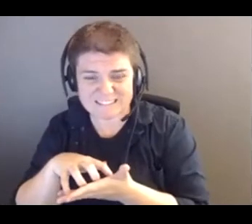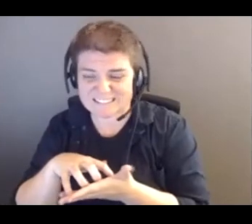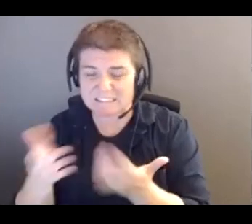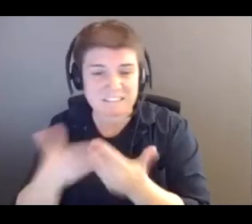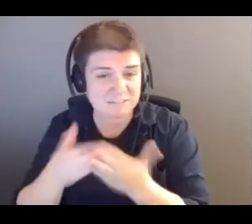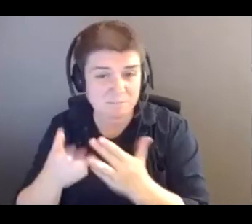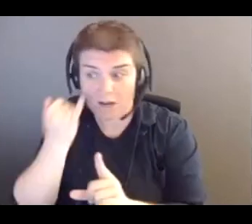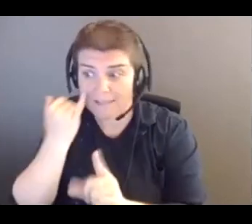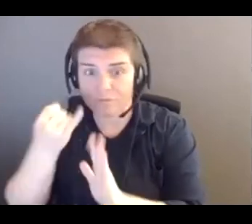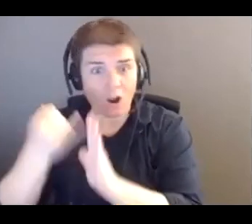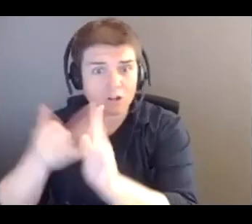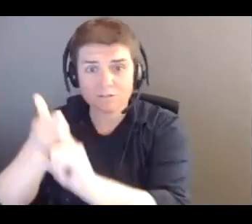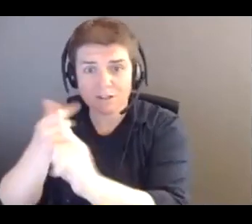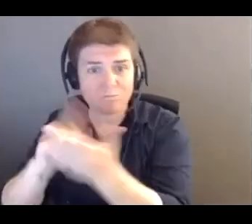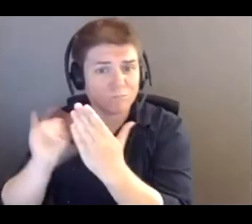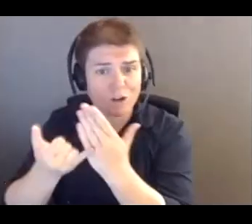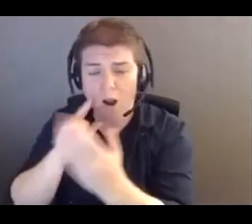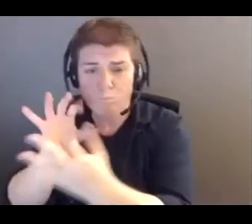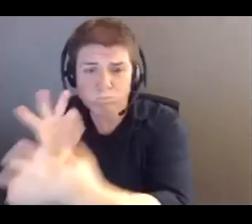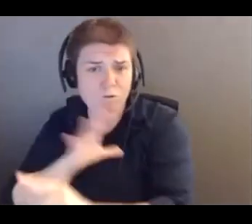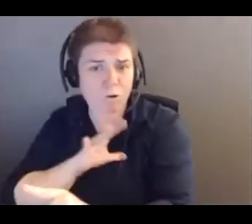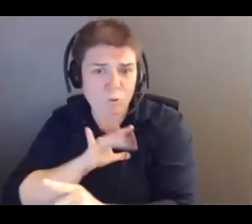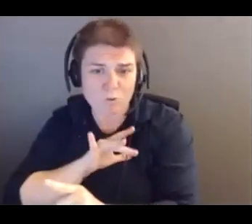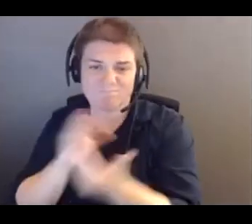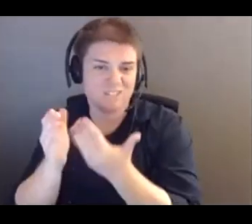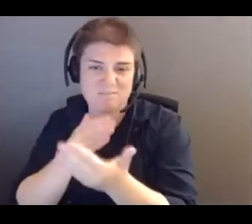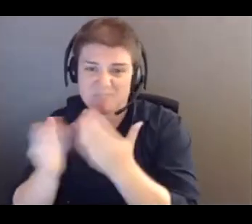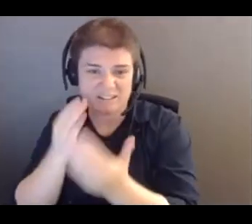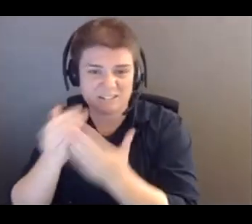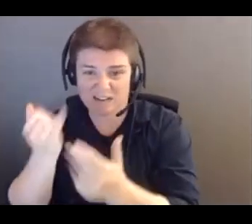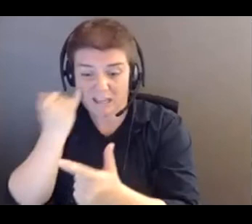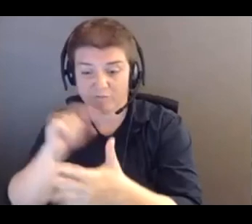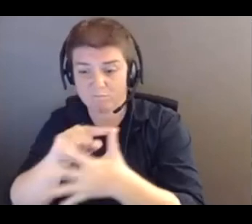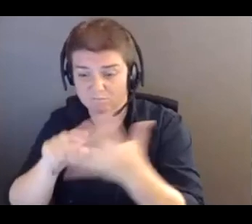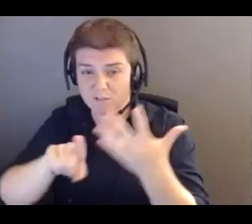the art or project idea is if you haven't answered the questions thoughtfully and thoroughly